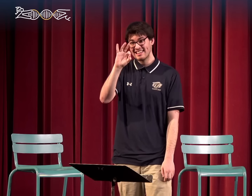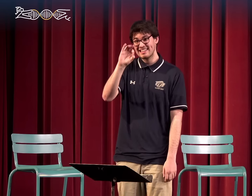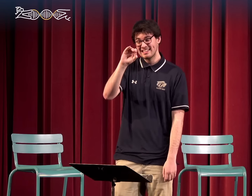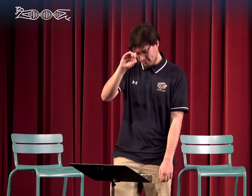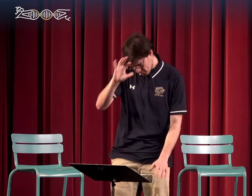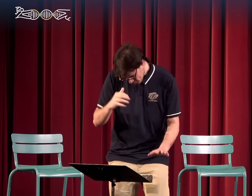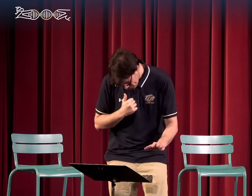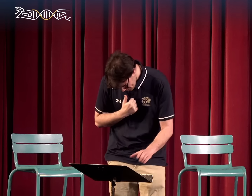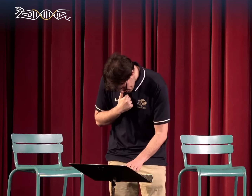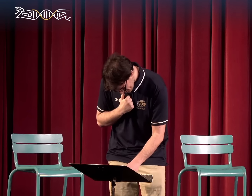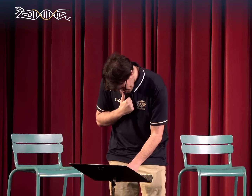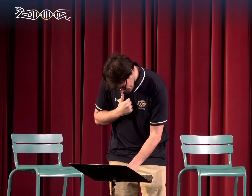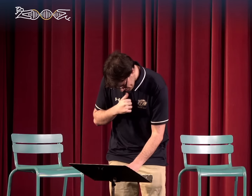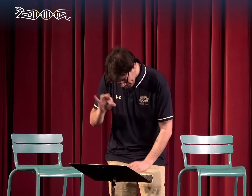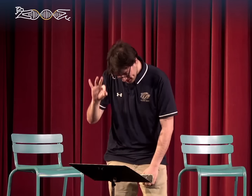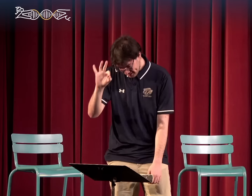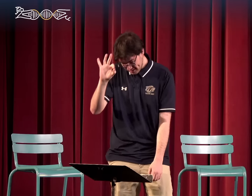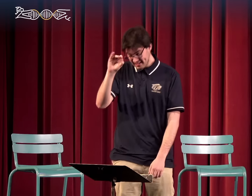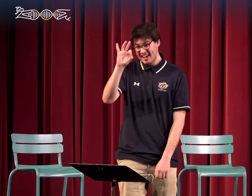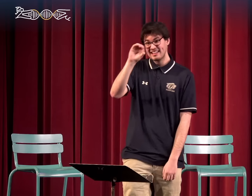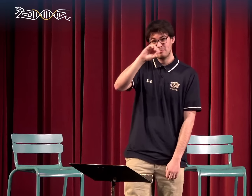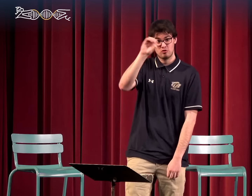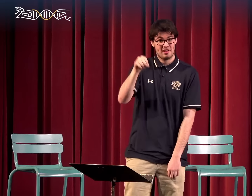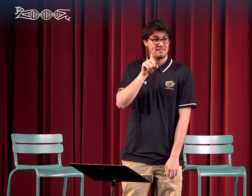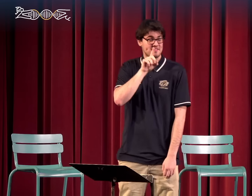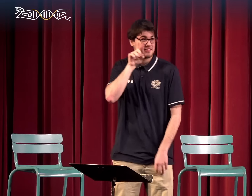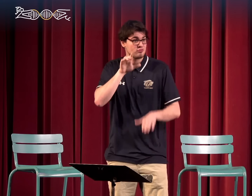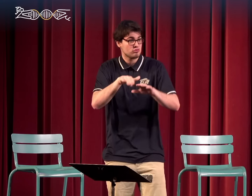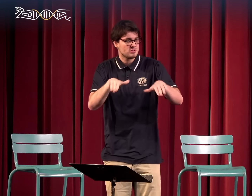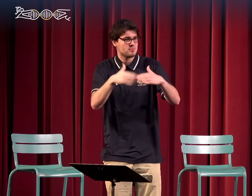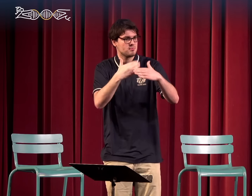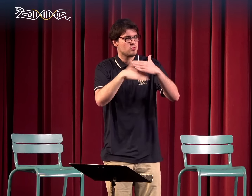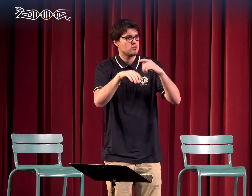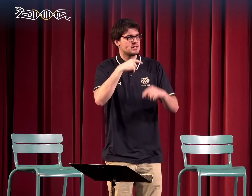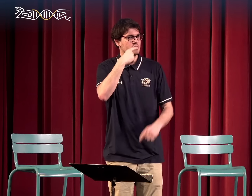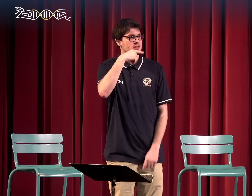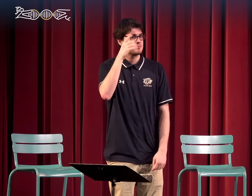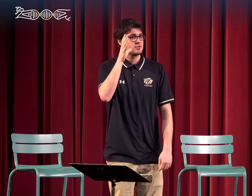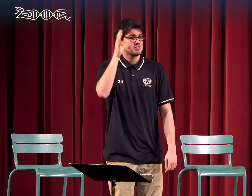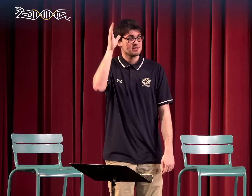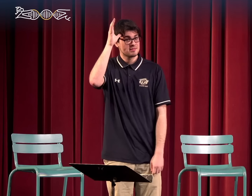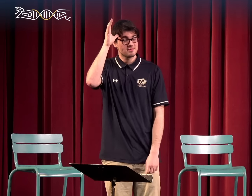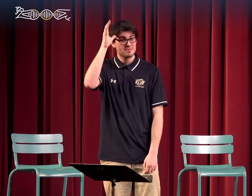let me look at my notes here, 90% of Deaf children are born to